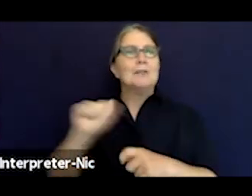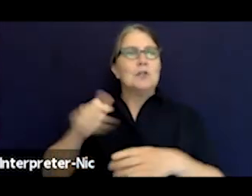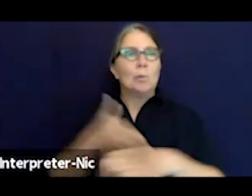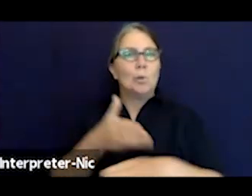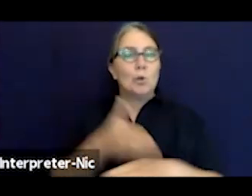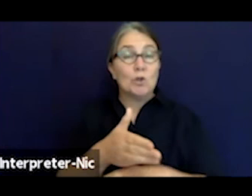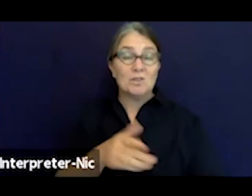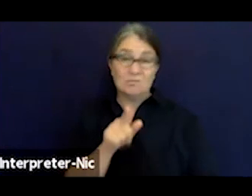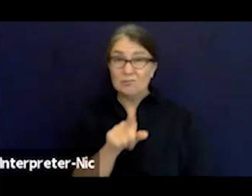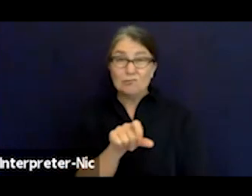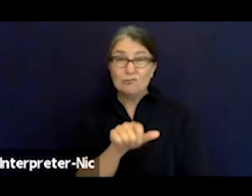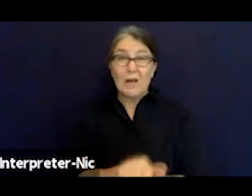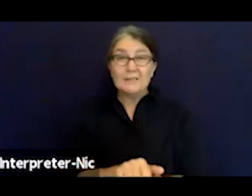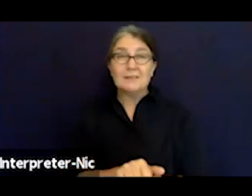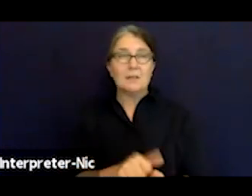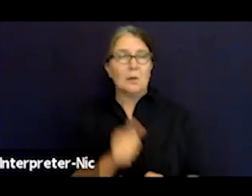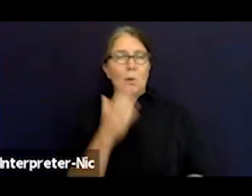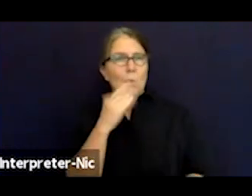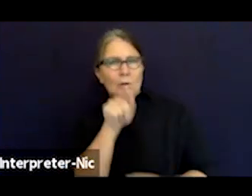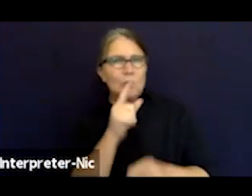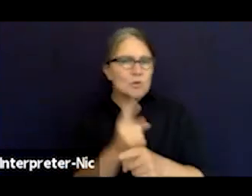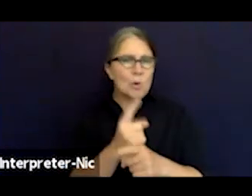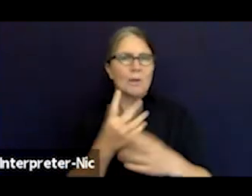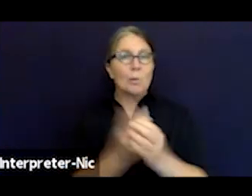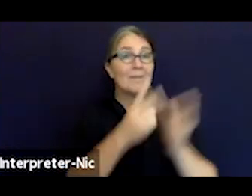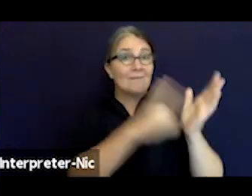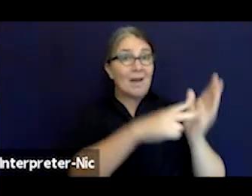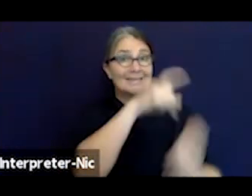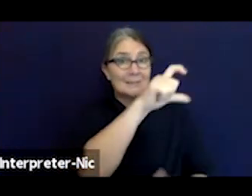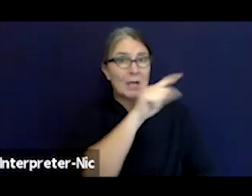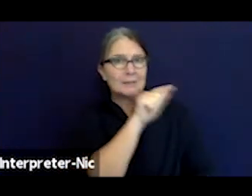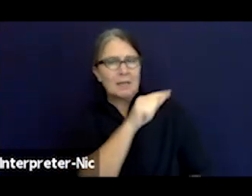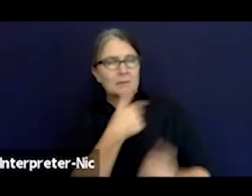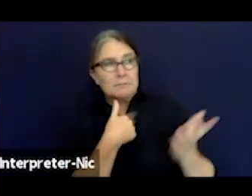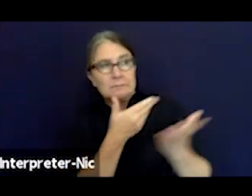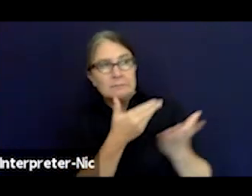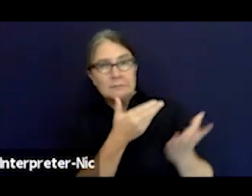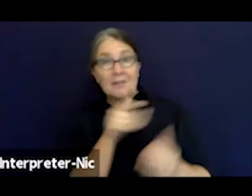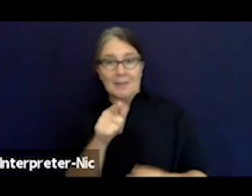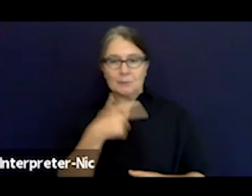ear for five minutes and it's why we started with that thought exercise. S. Smith says, “More choice